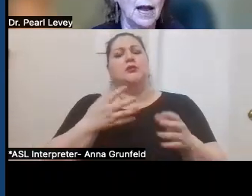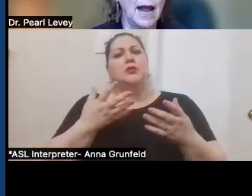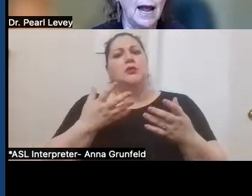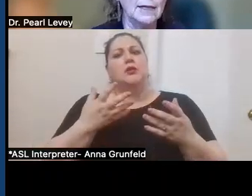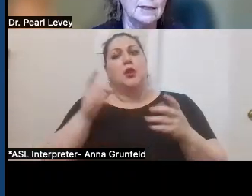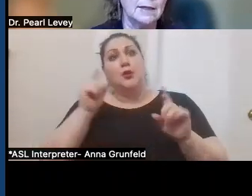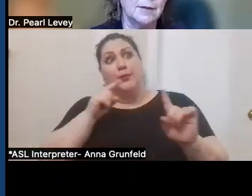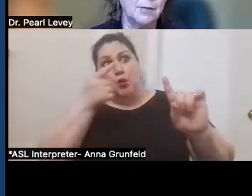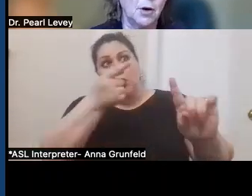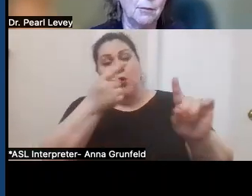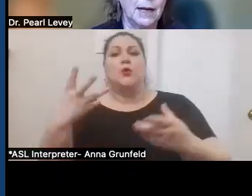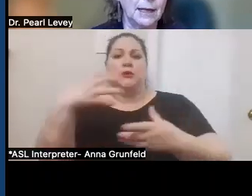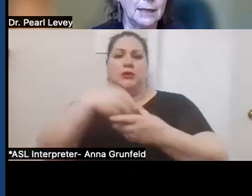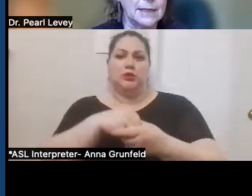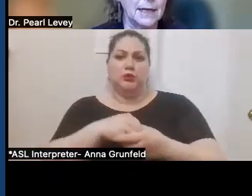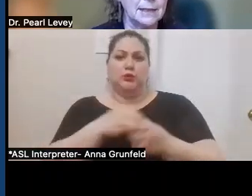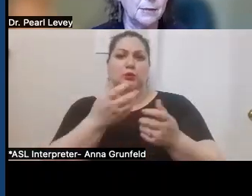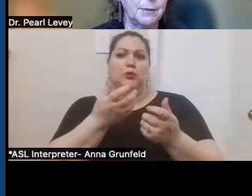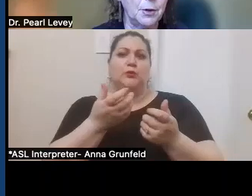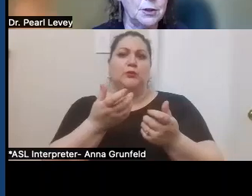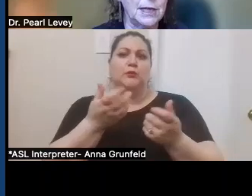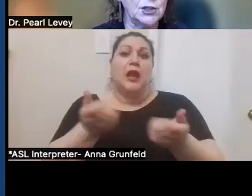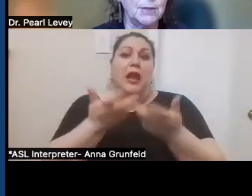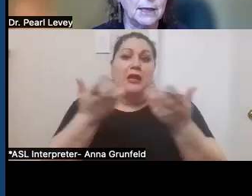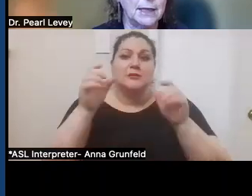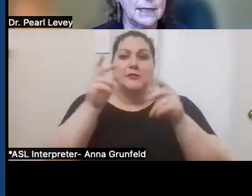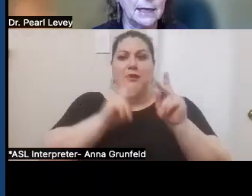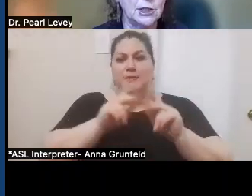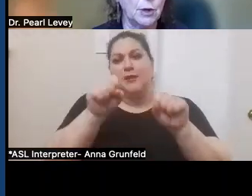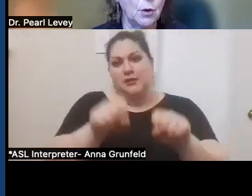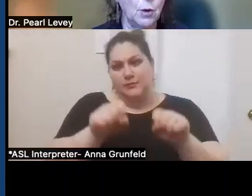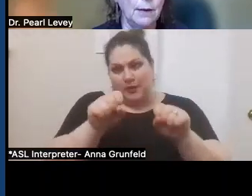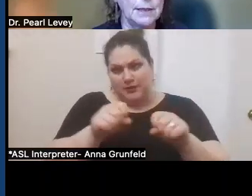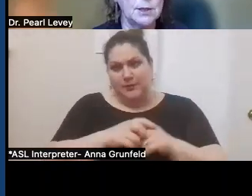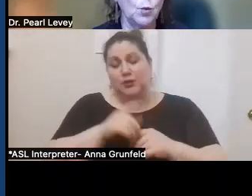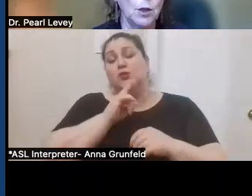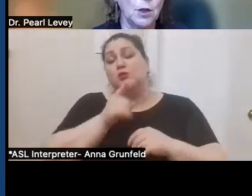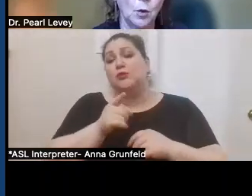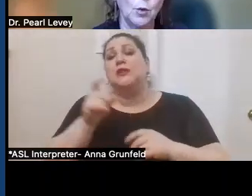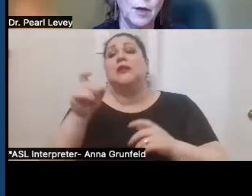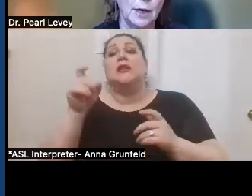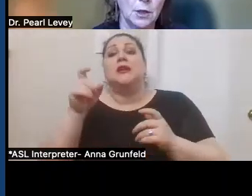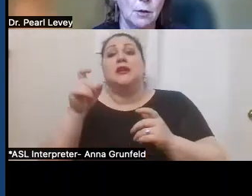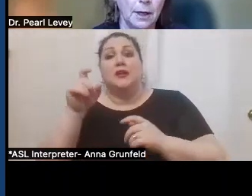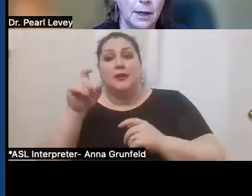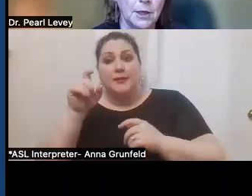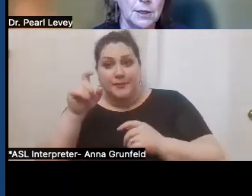And the bottom line is that the person has to meet the essential requirements with or without accommodations.